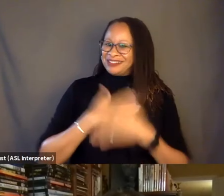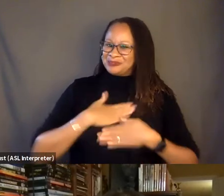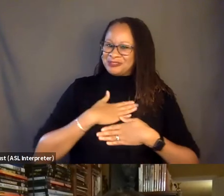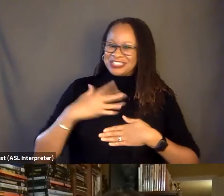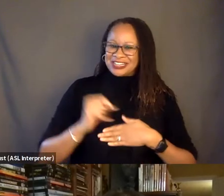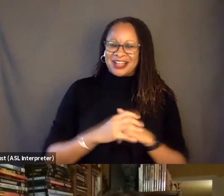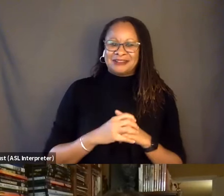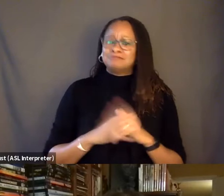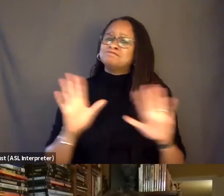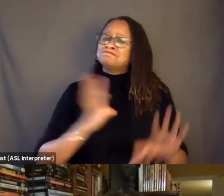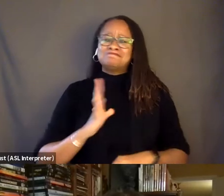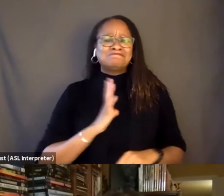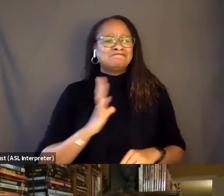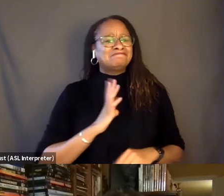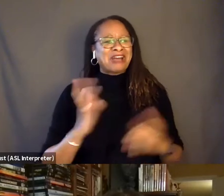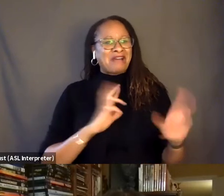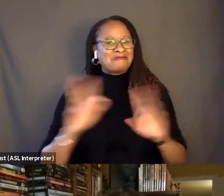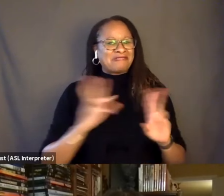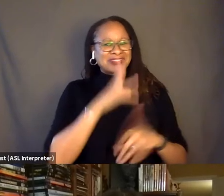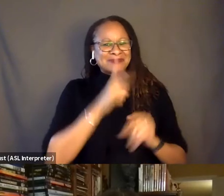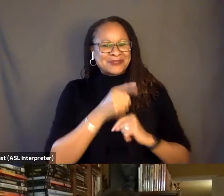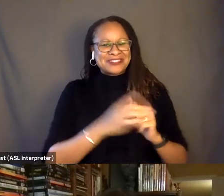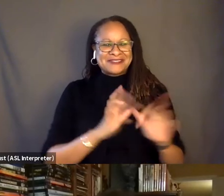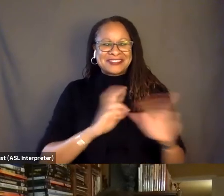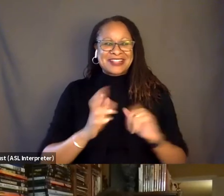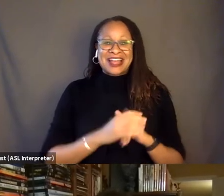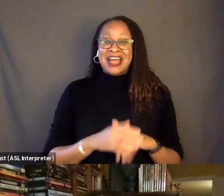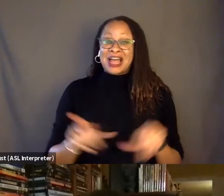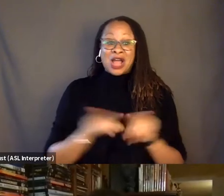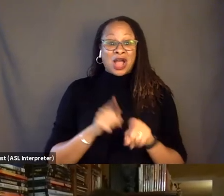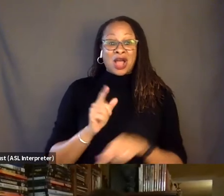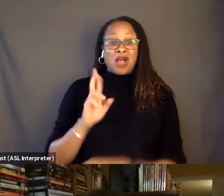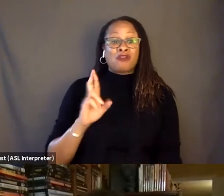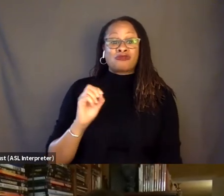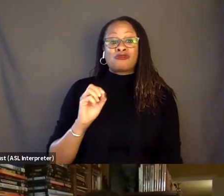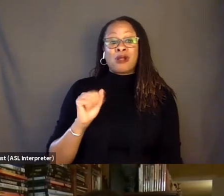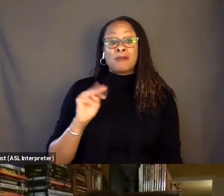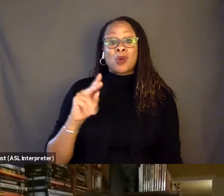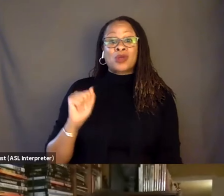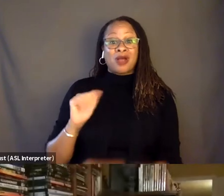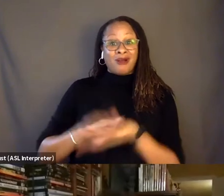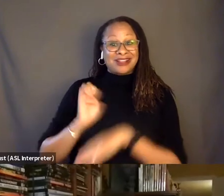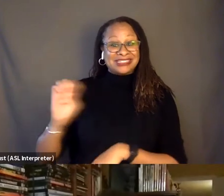Not at all, looking forward to speaking with you. And you are, Ramona, you're on the East coast. I am. - You're in Baltimore,